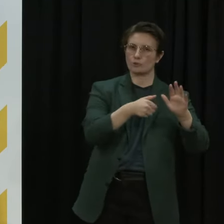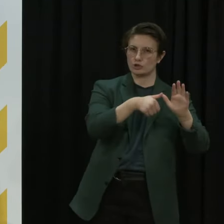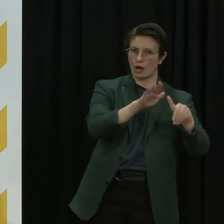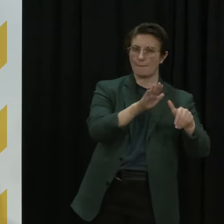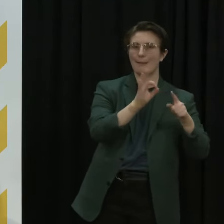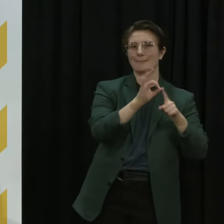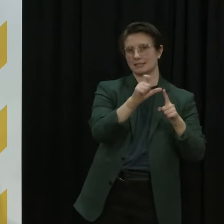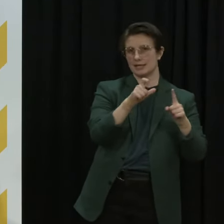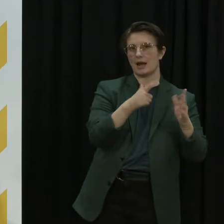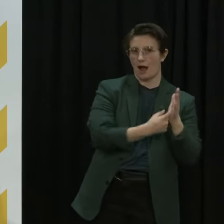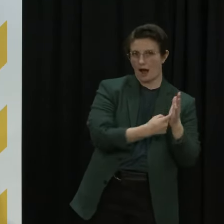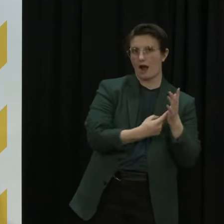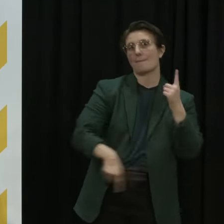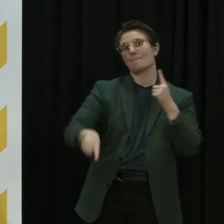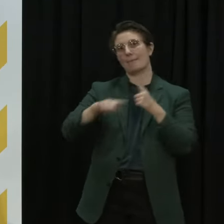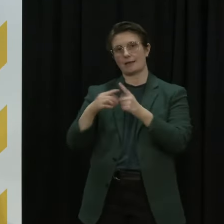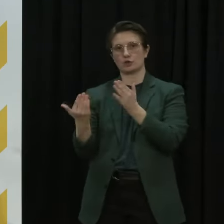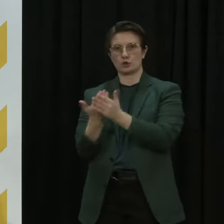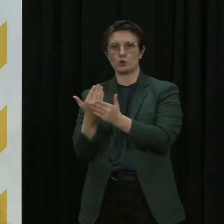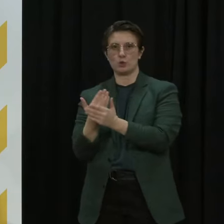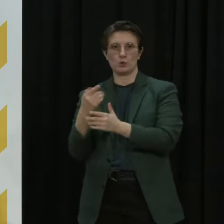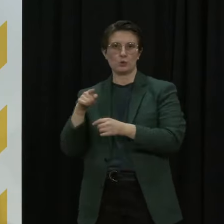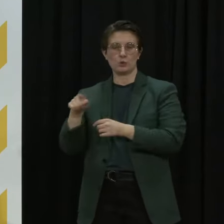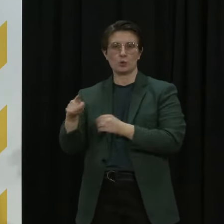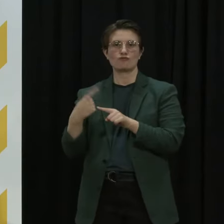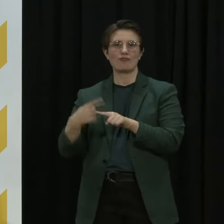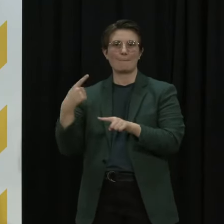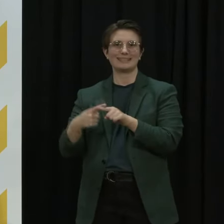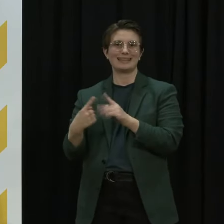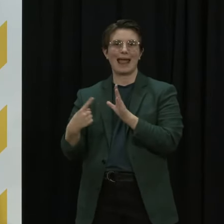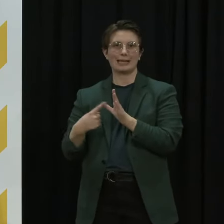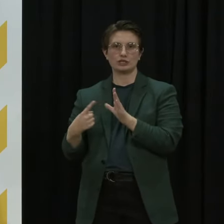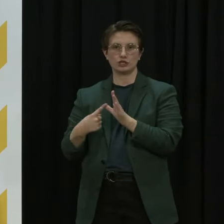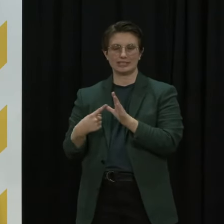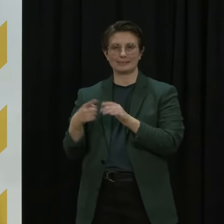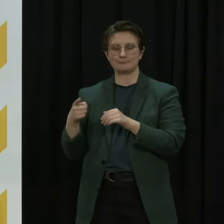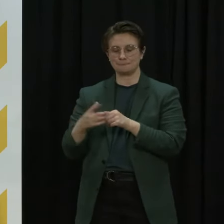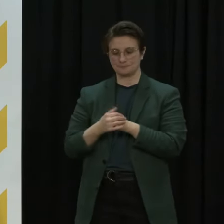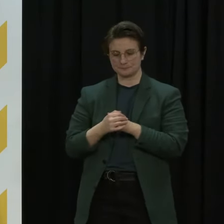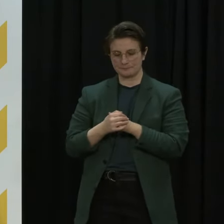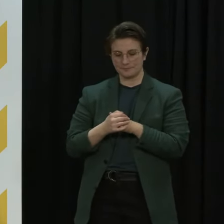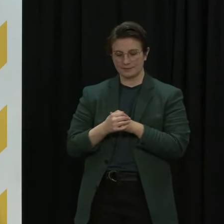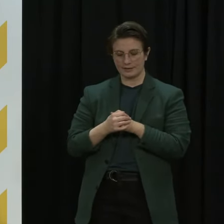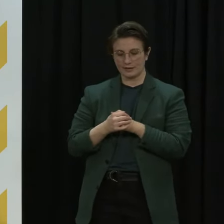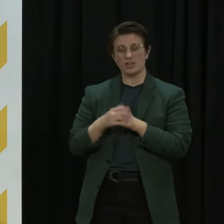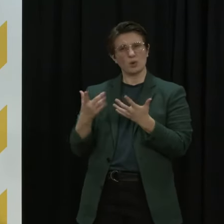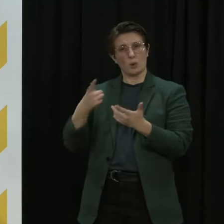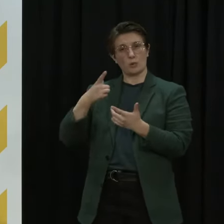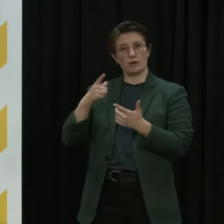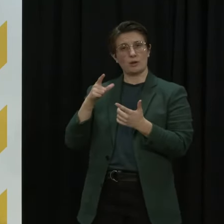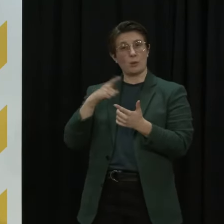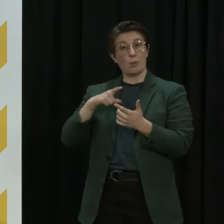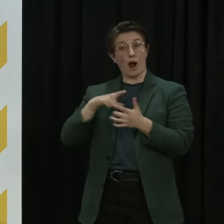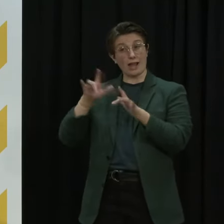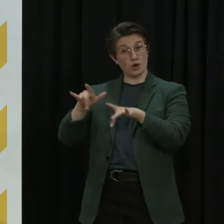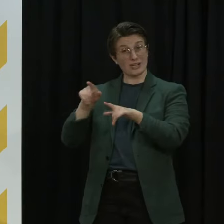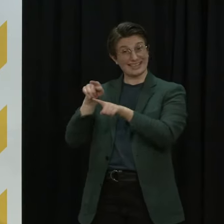to boost public health protections.